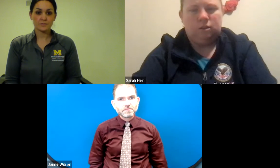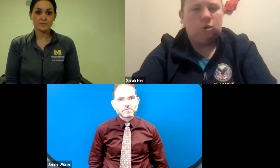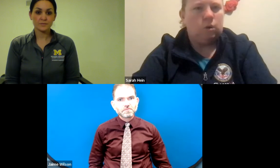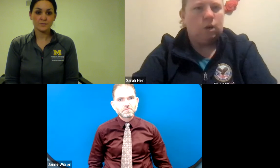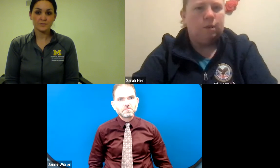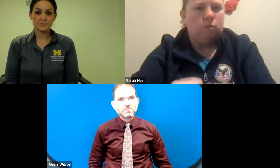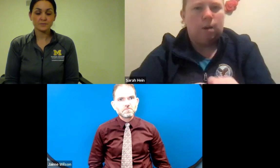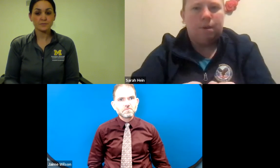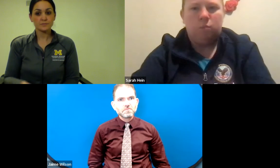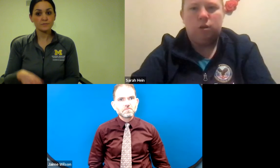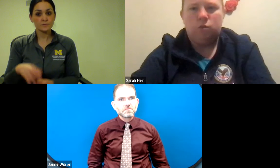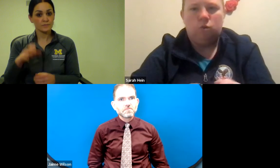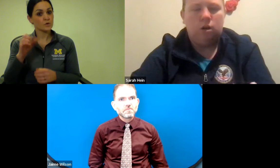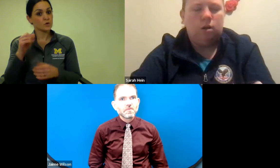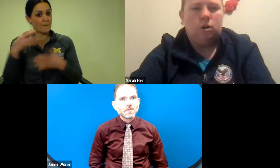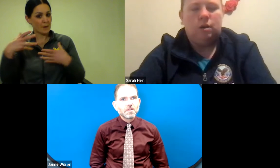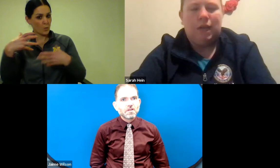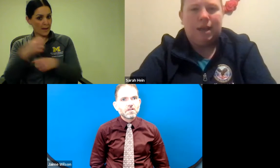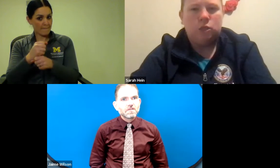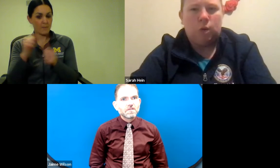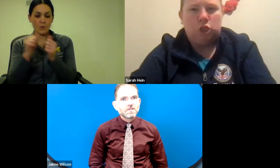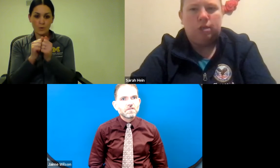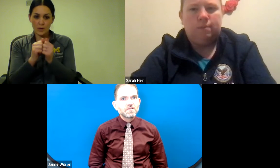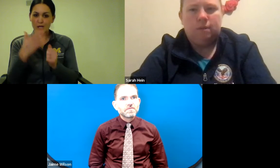Sarah Hein: So i'm in a.